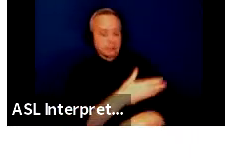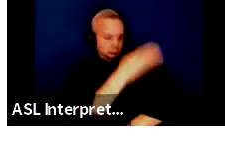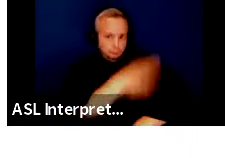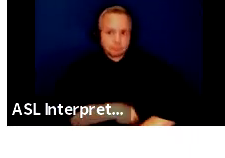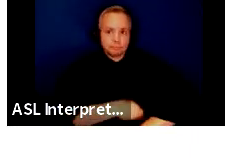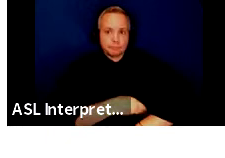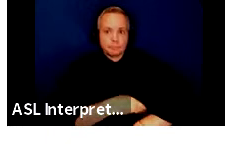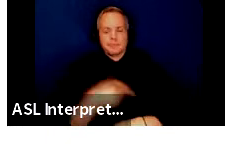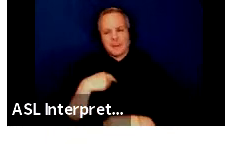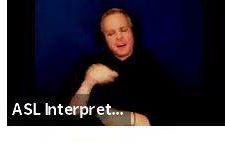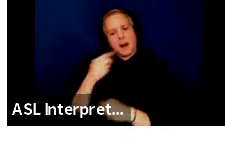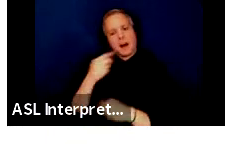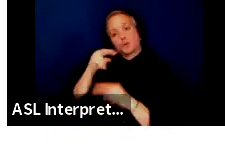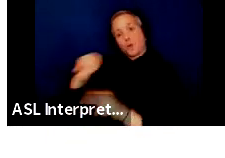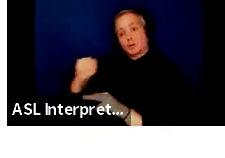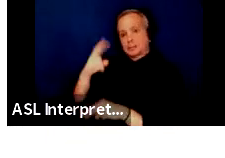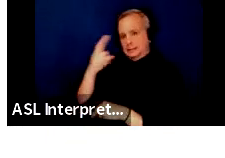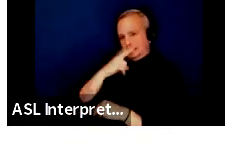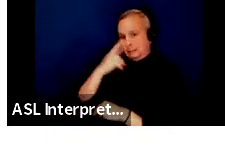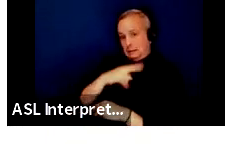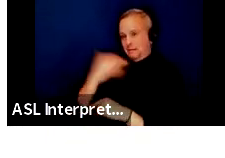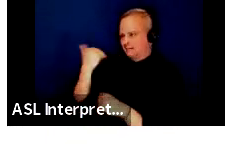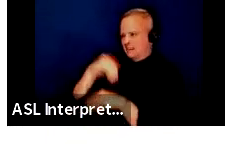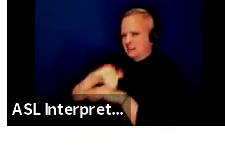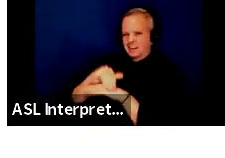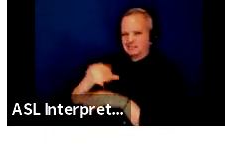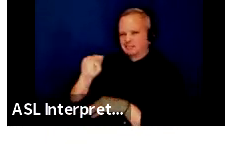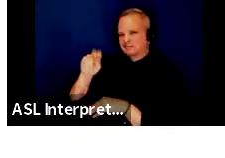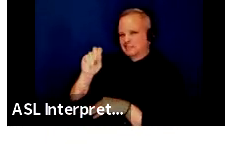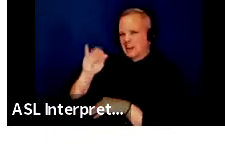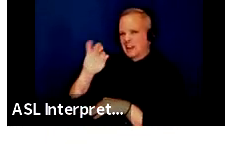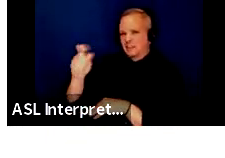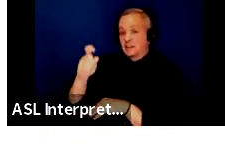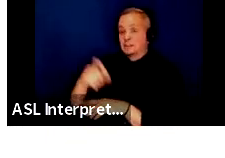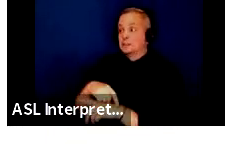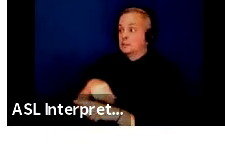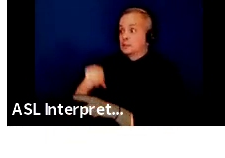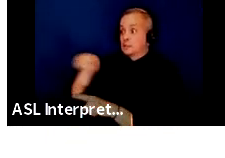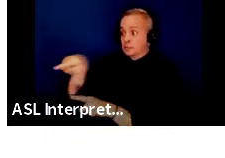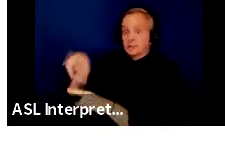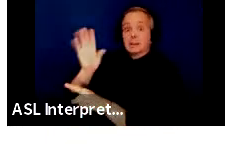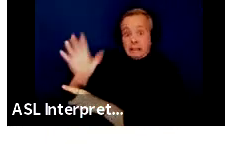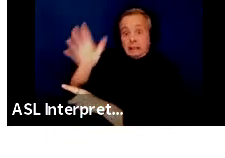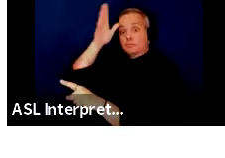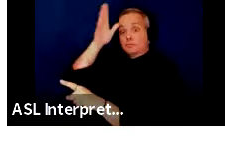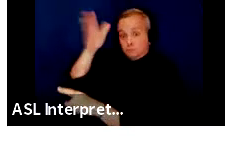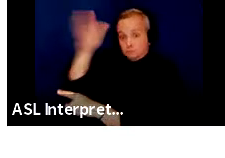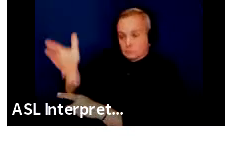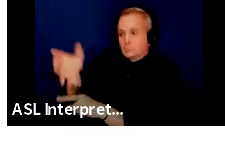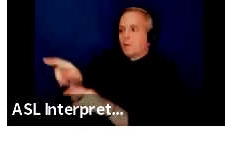HE WAS TALKING ABOUT HIS GRANDFATHER WHO UNBEKNOWNST TO HIM CONTRACTED POLIO AT A YOUNG AGE.